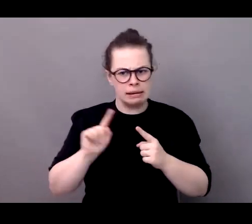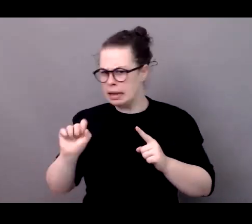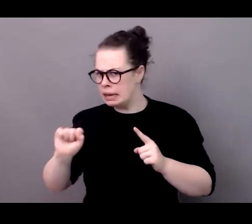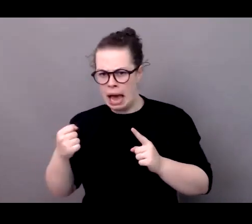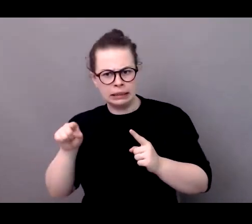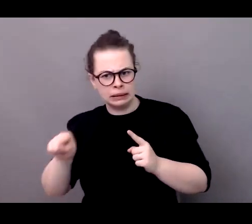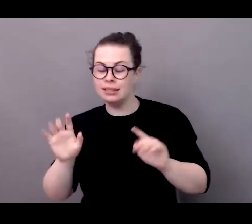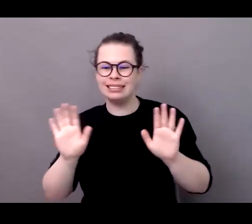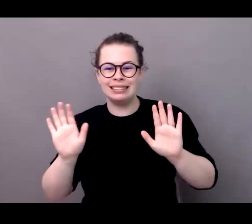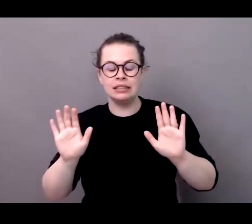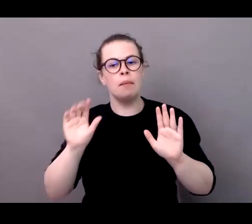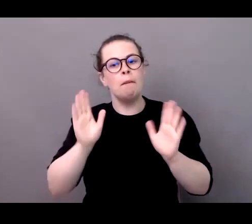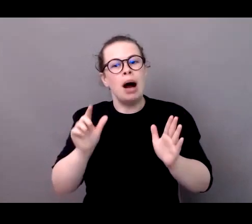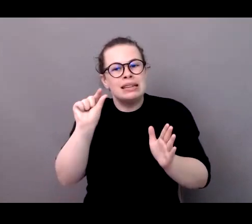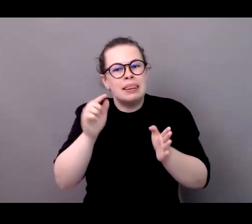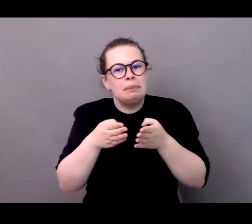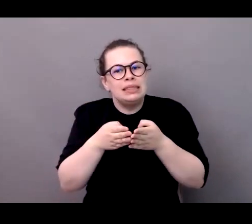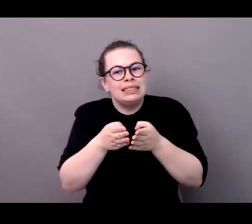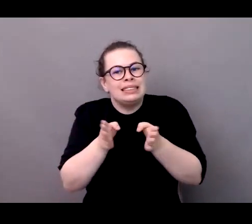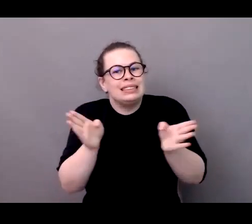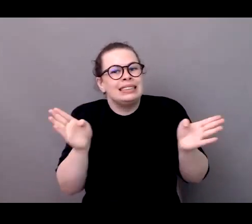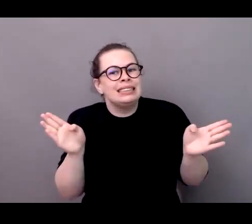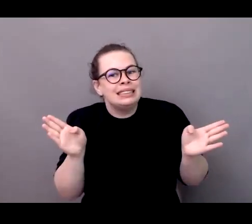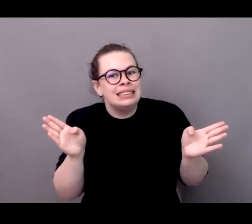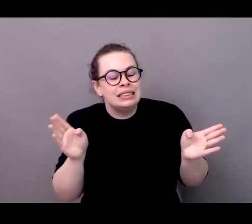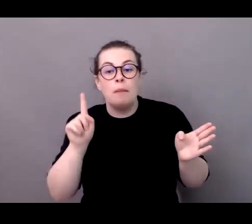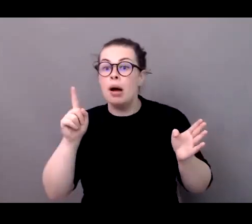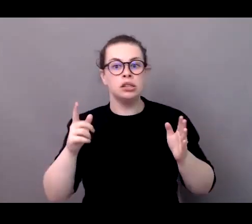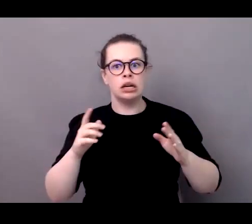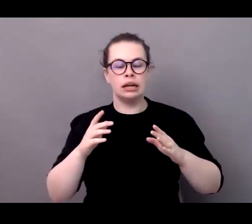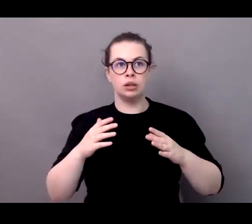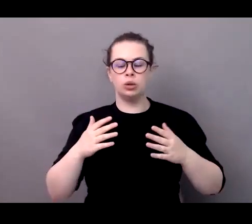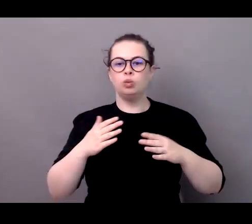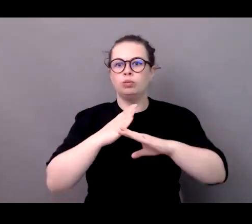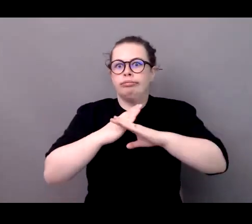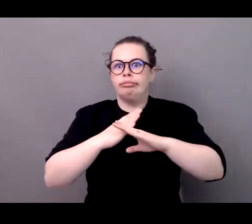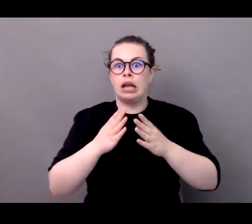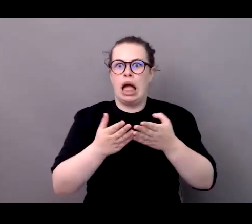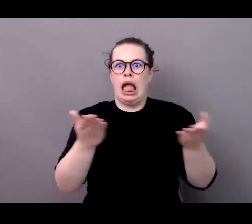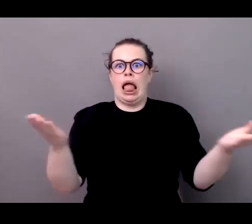comment, a committee is trying to clear up some of that vagueness, and trying to explain a bit more